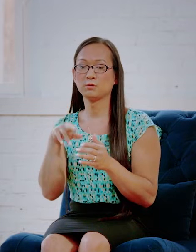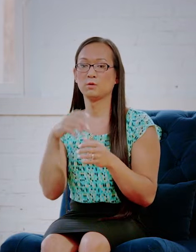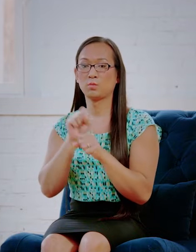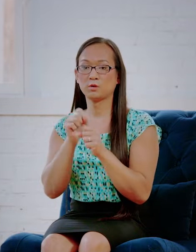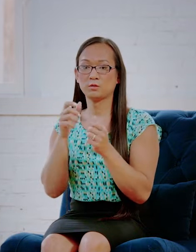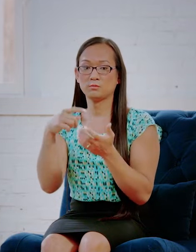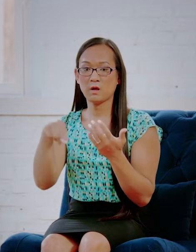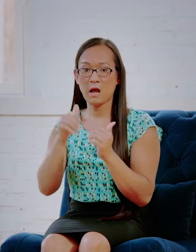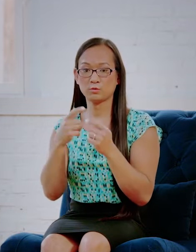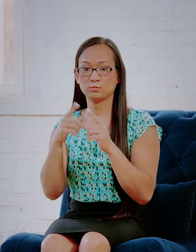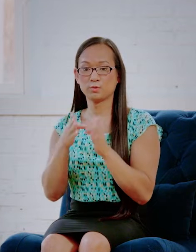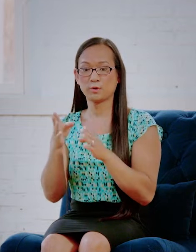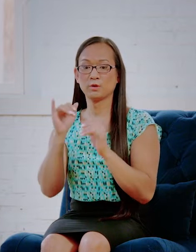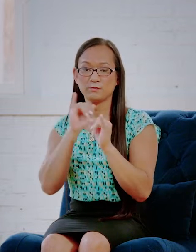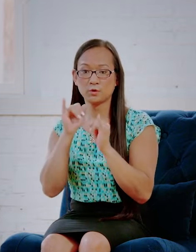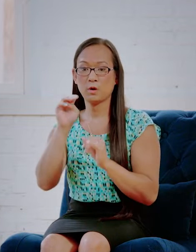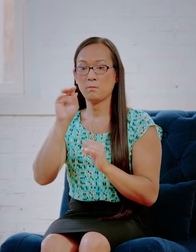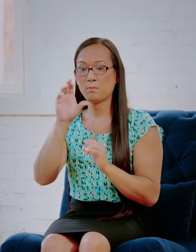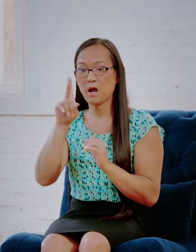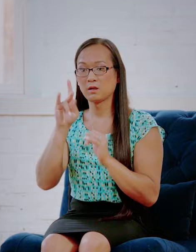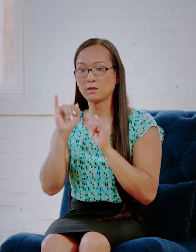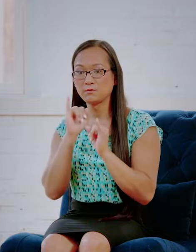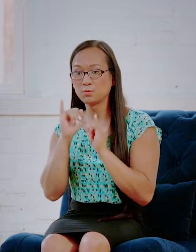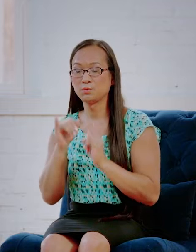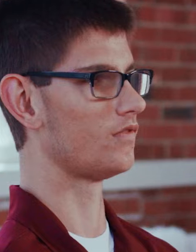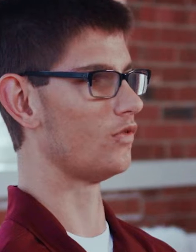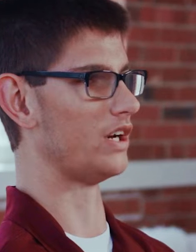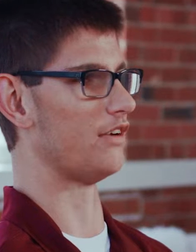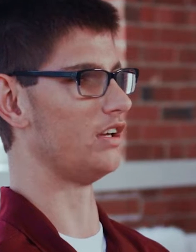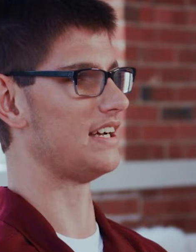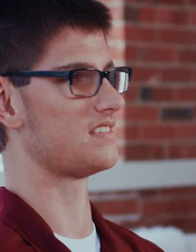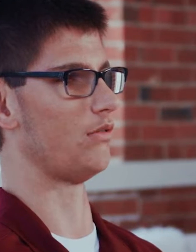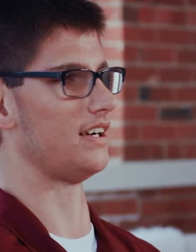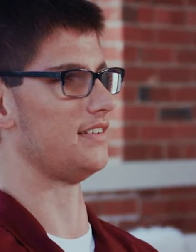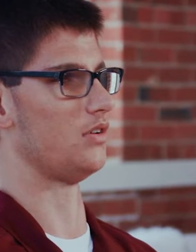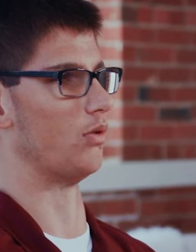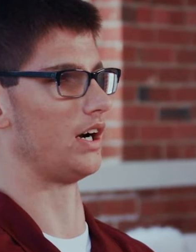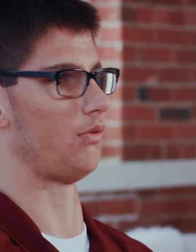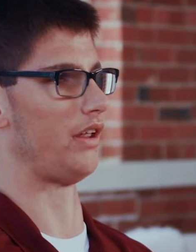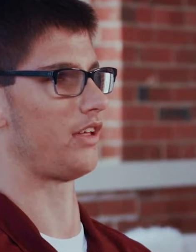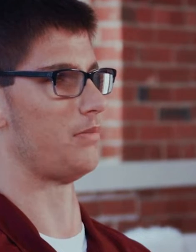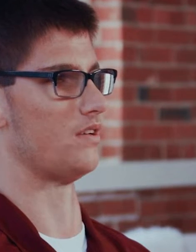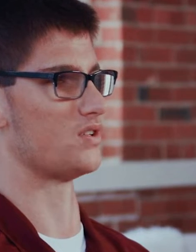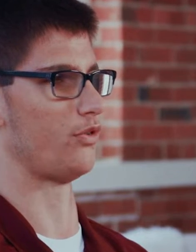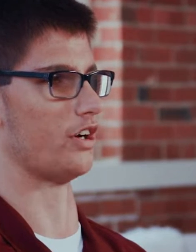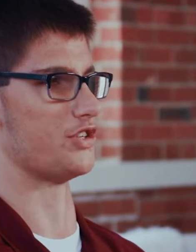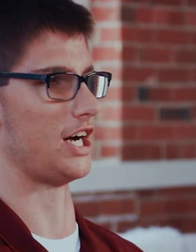with interview planning and cover letter writing. When I realized I wanted to work with computers for a job